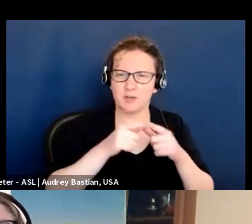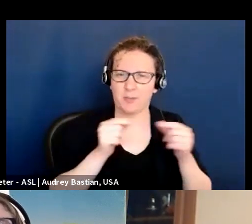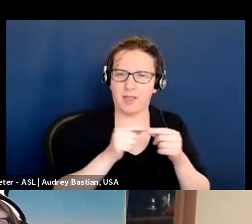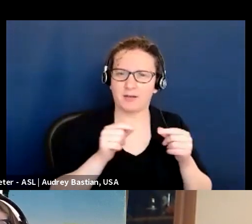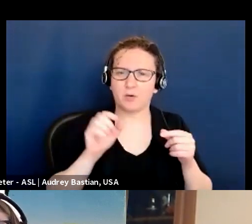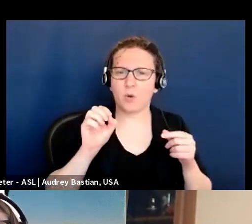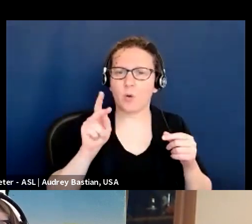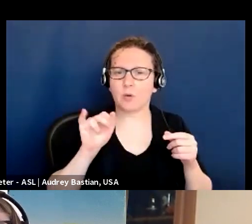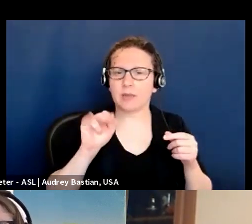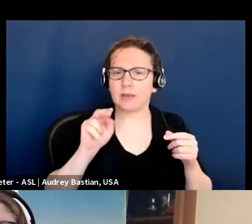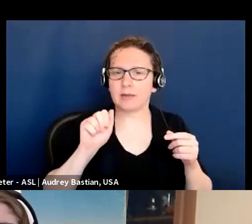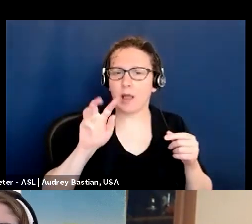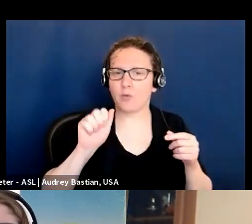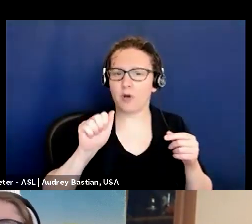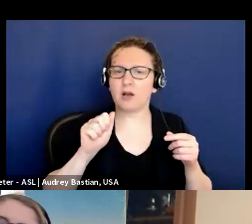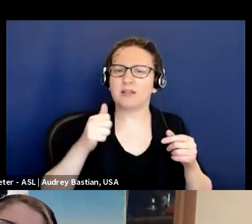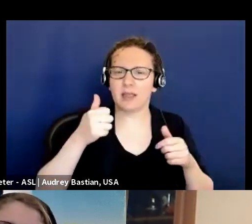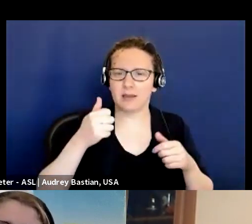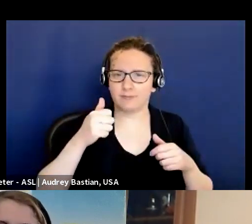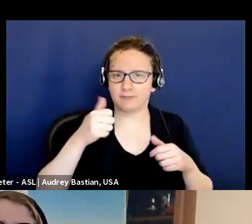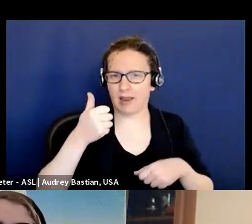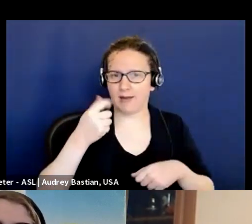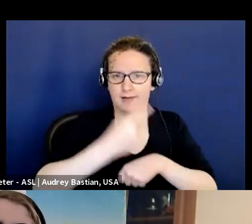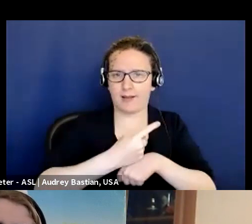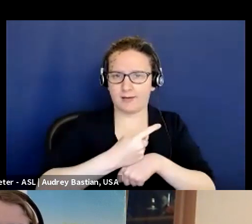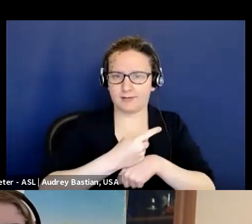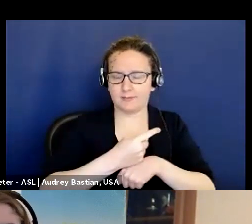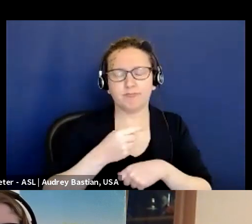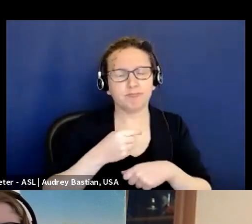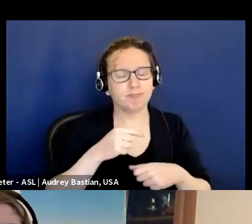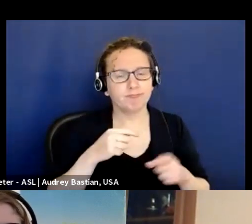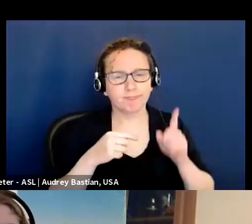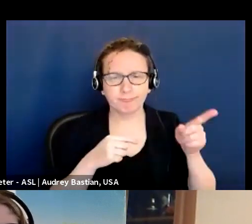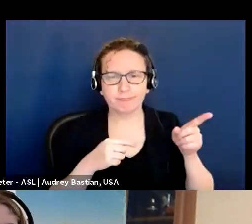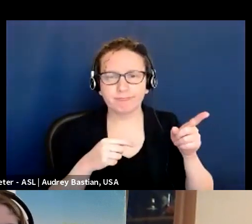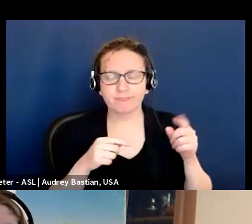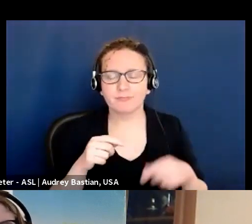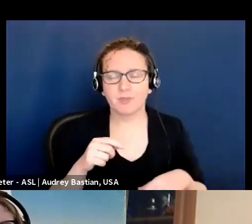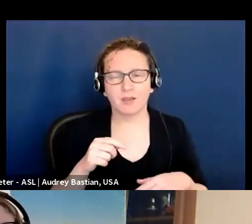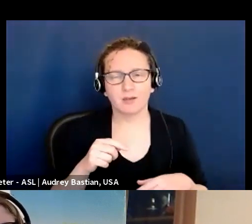Japan for ten days. That's also a short exchange opportunity that I did. Thank you.